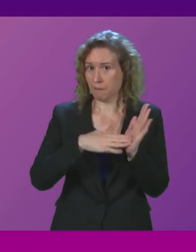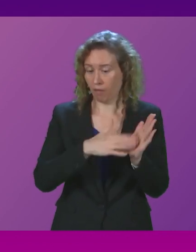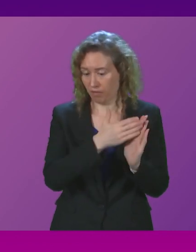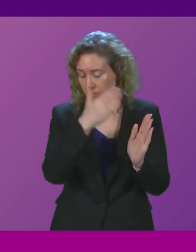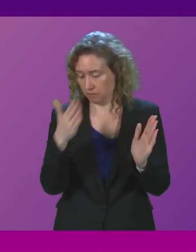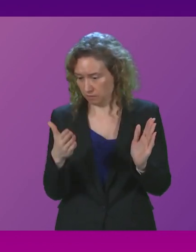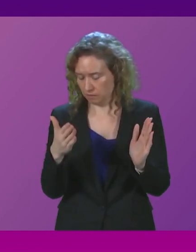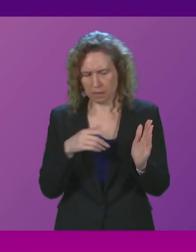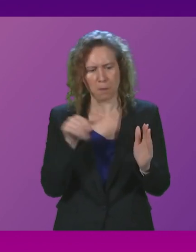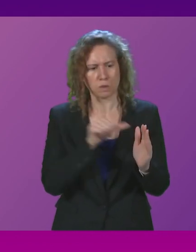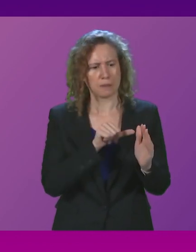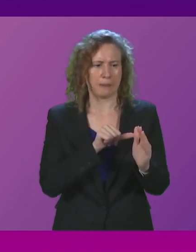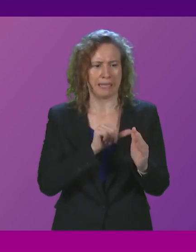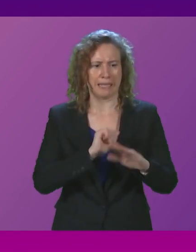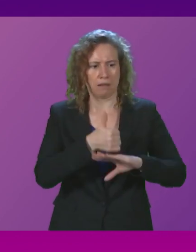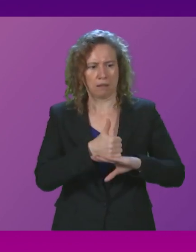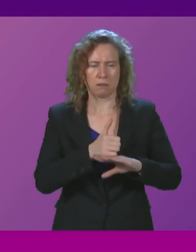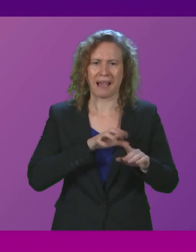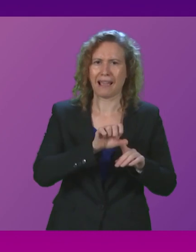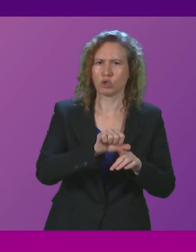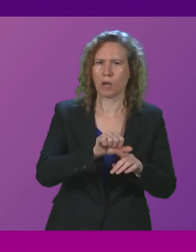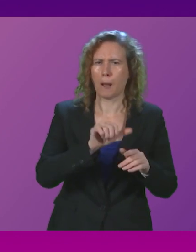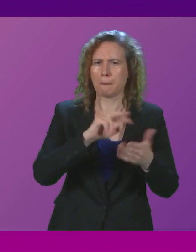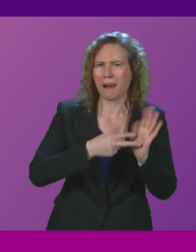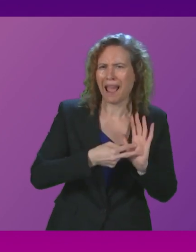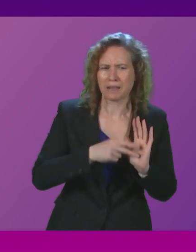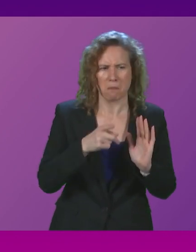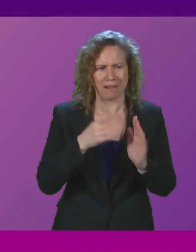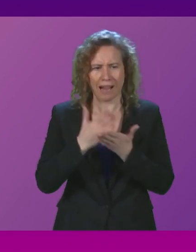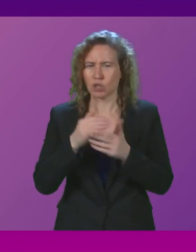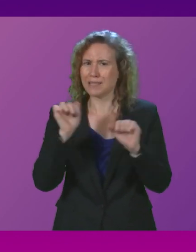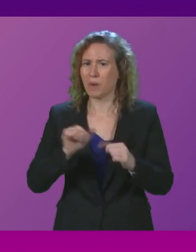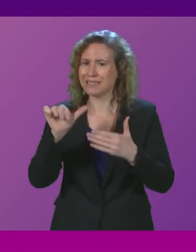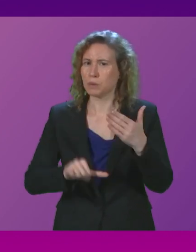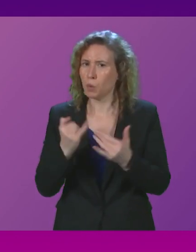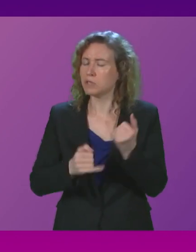so-called catch-up plan—the figure is nearly 750,000 people. The First Minister should stop pretending that that is all down to Covid.